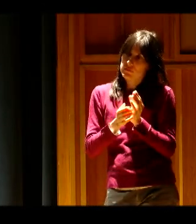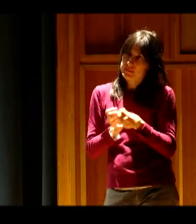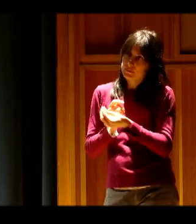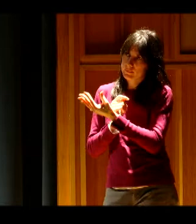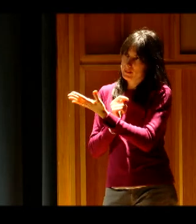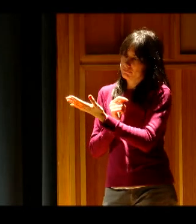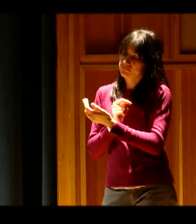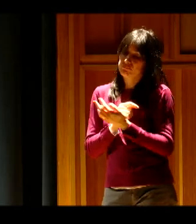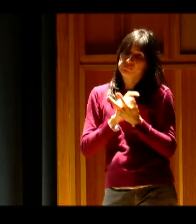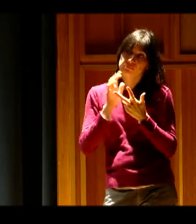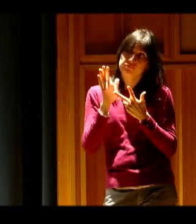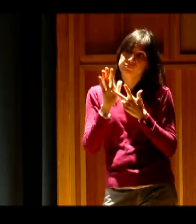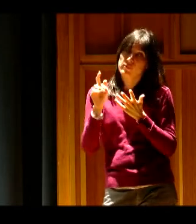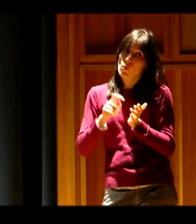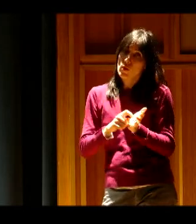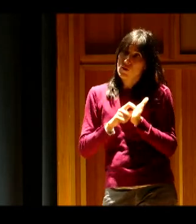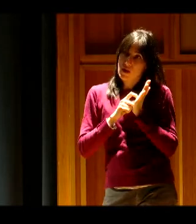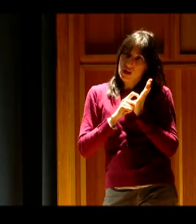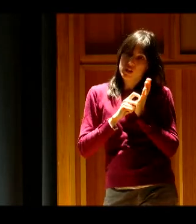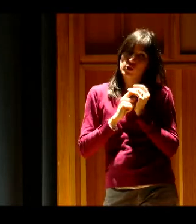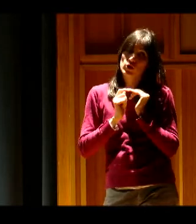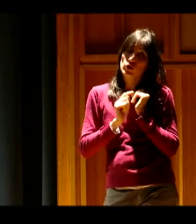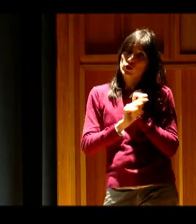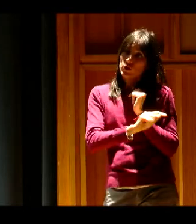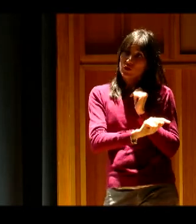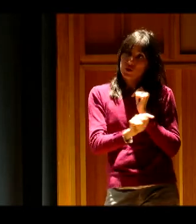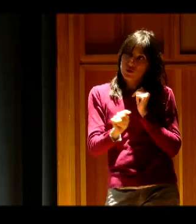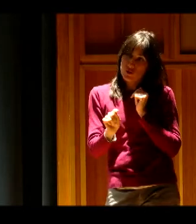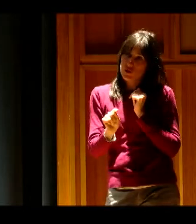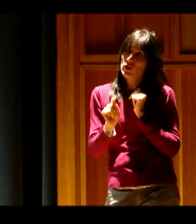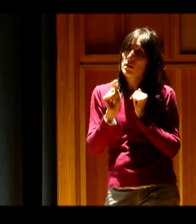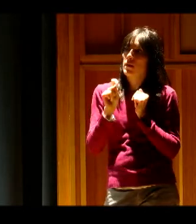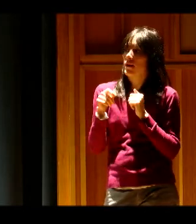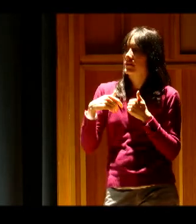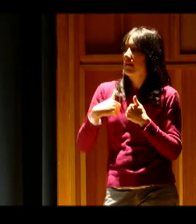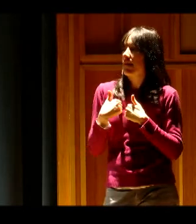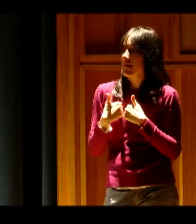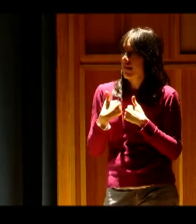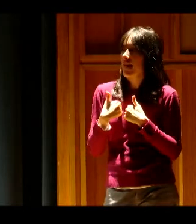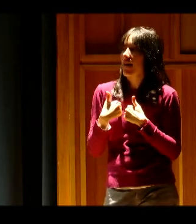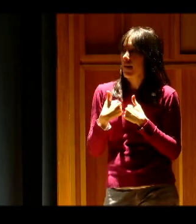And the third thing they did was to require everybody to have an action plan.